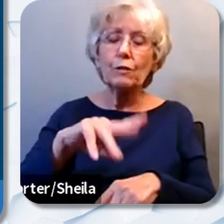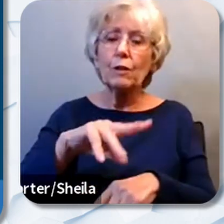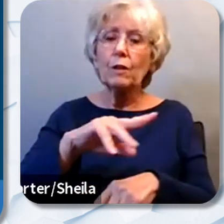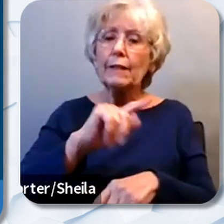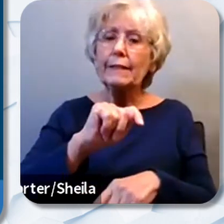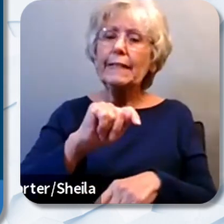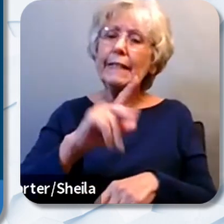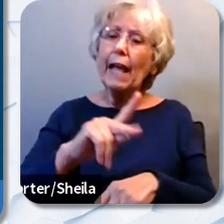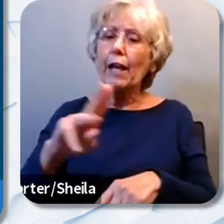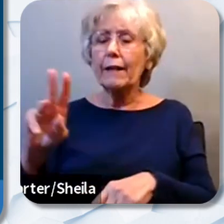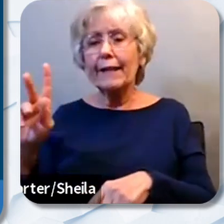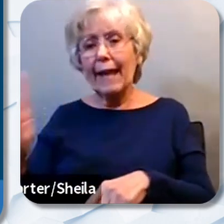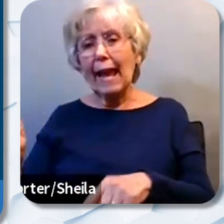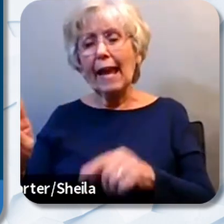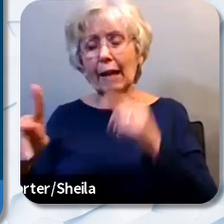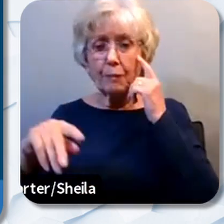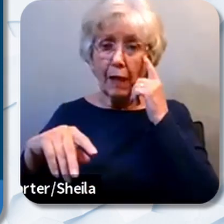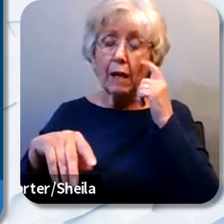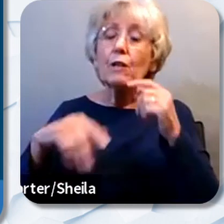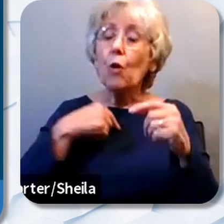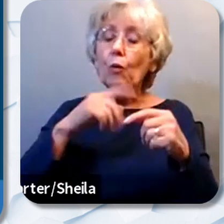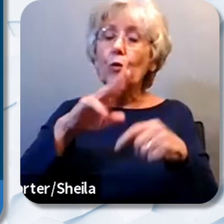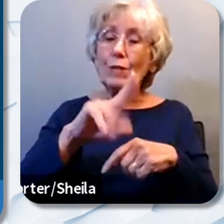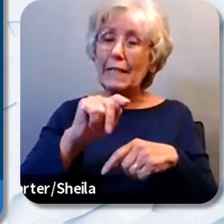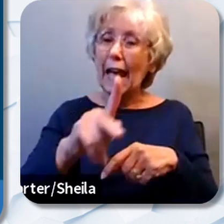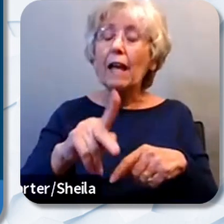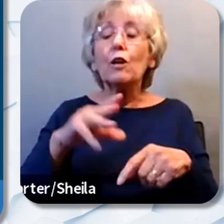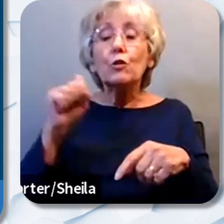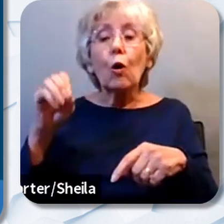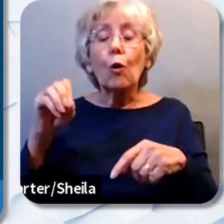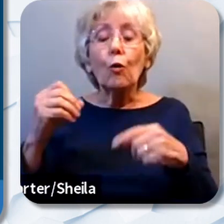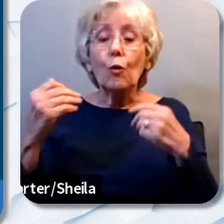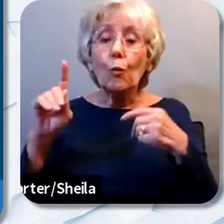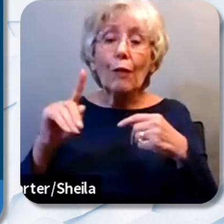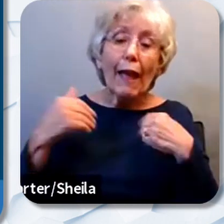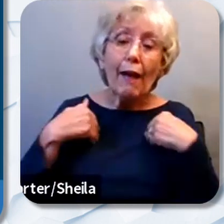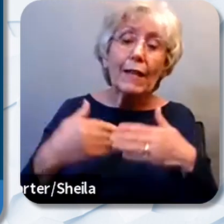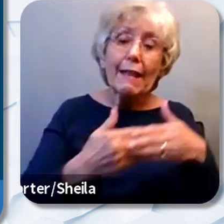classrooms on a campus with a new tk so or there were there's an infant toddler program so it's